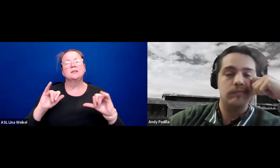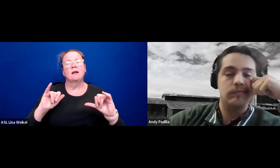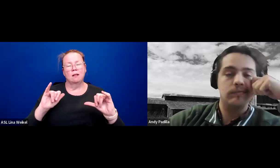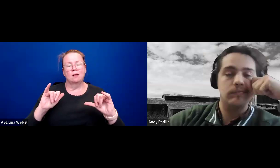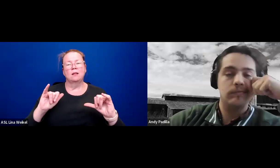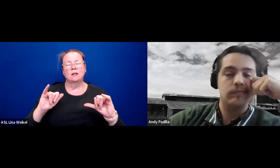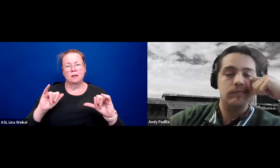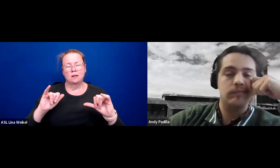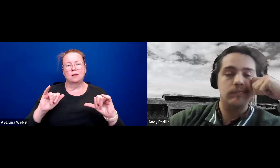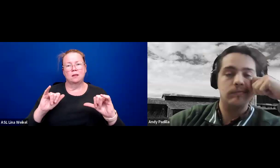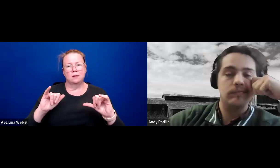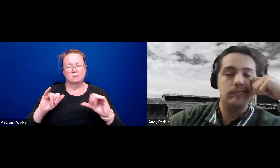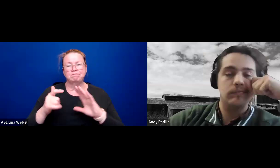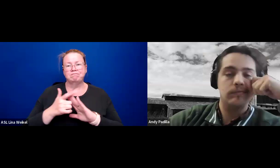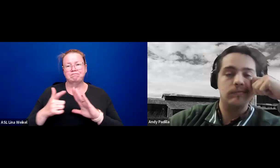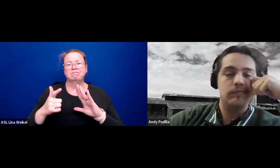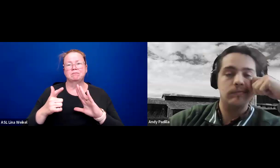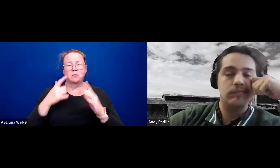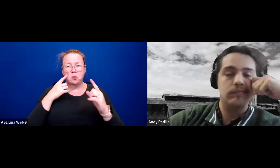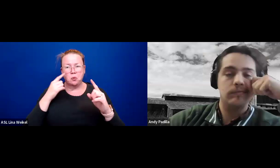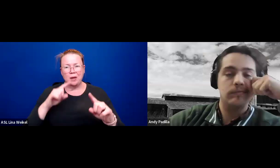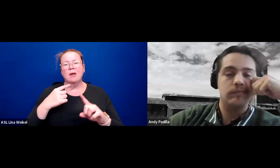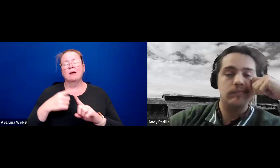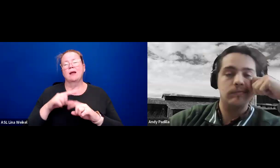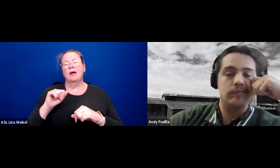Elissa w/ APRIL: violate the treaties and the X and the